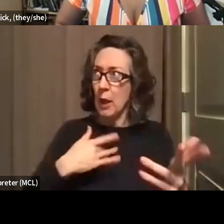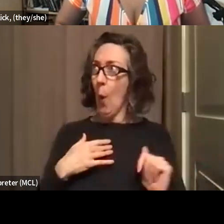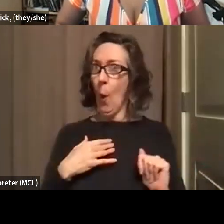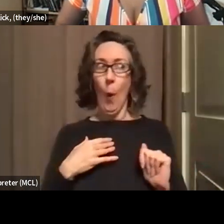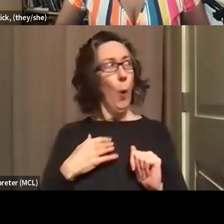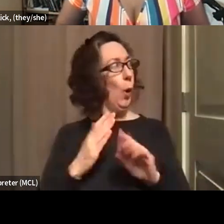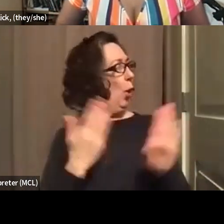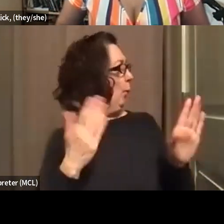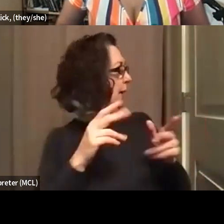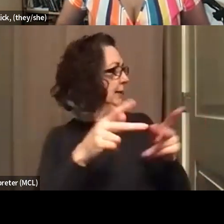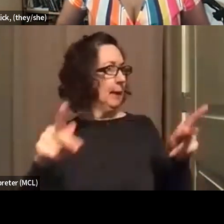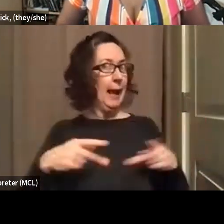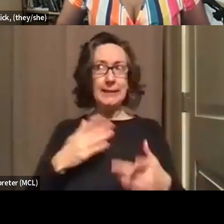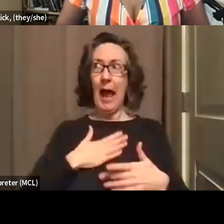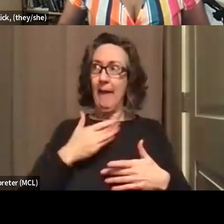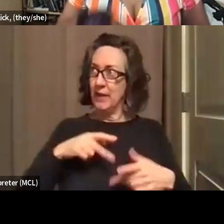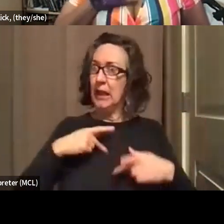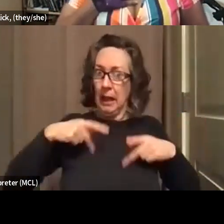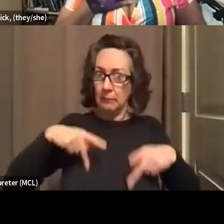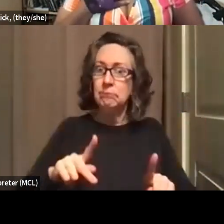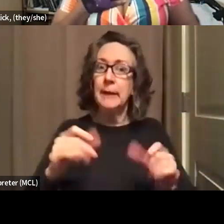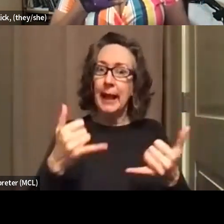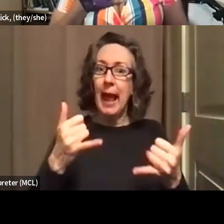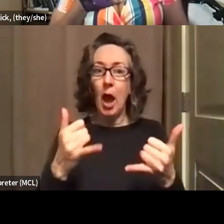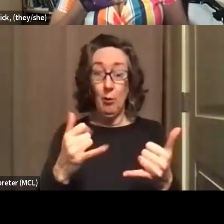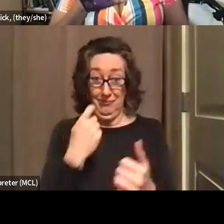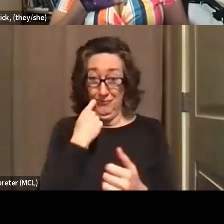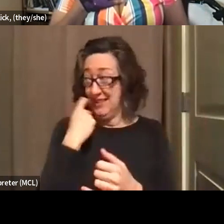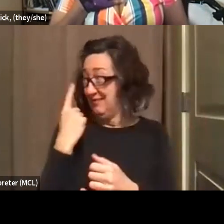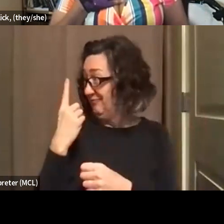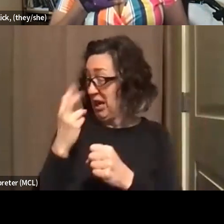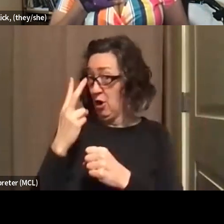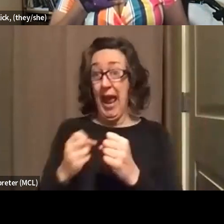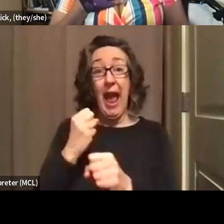And I have been finding in this last year and a half that I have been working as a disabled